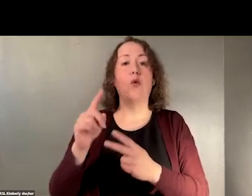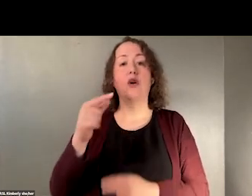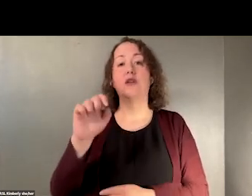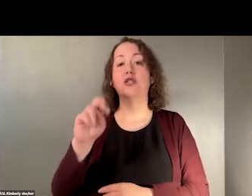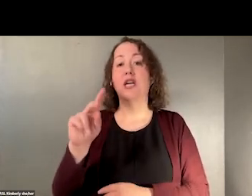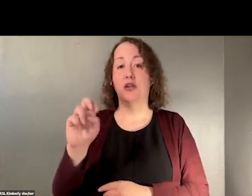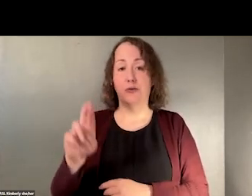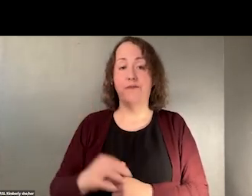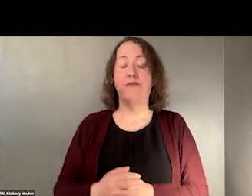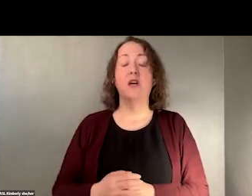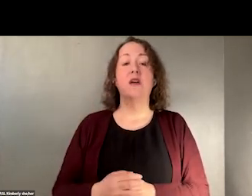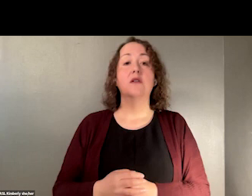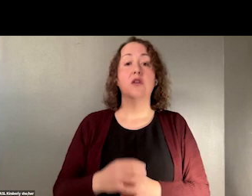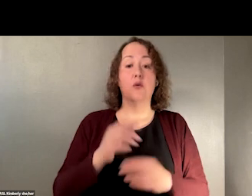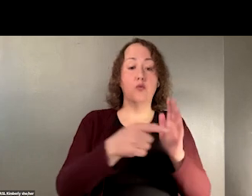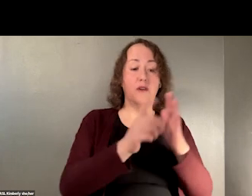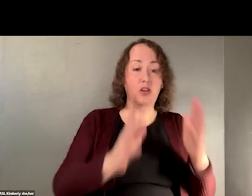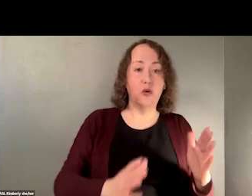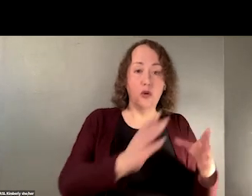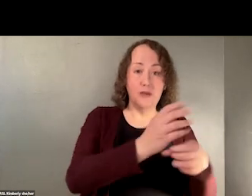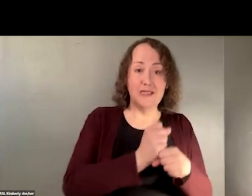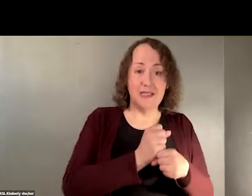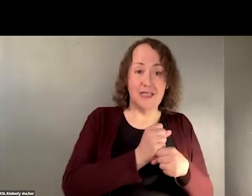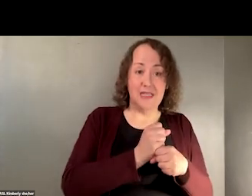So when the reviewer receives the --